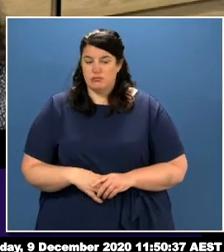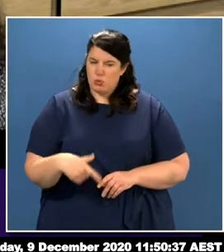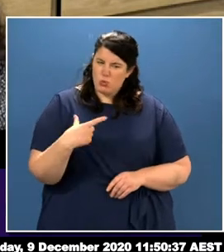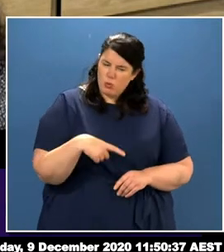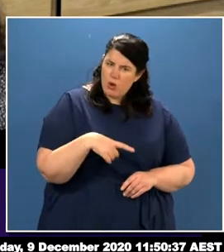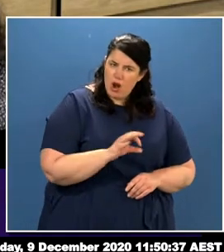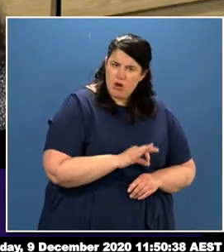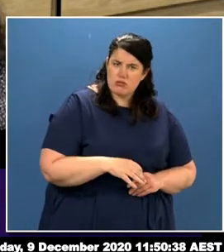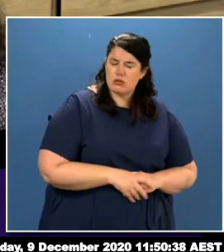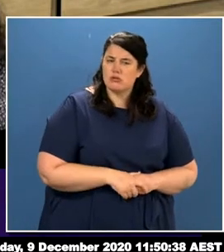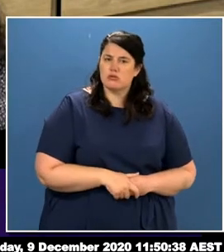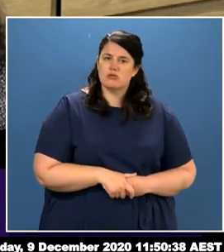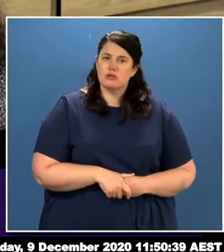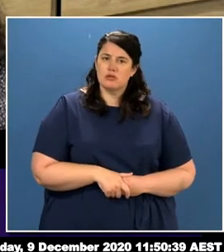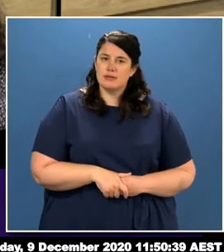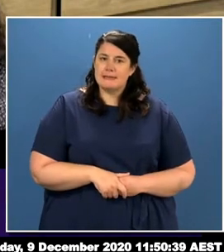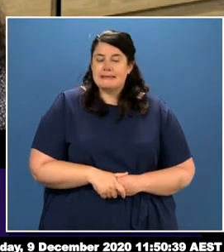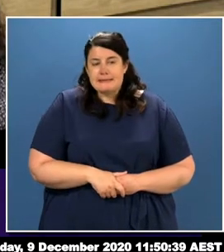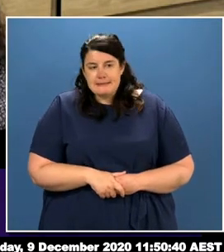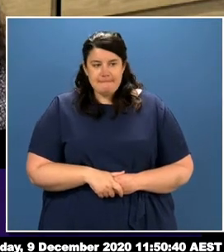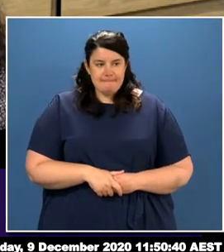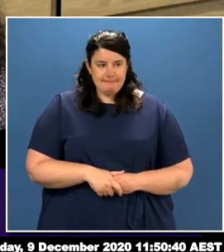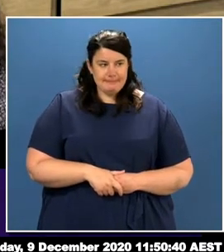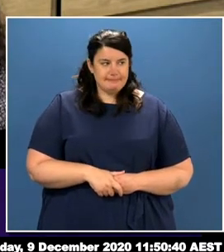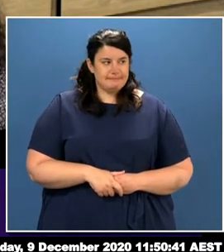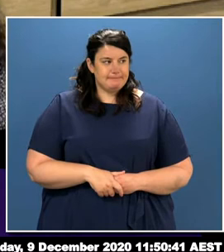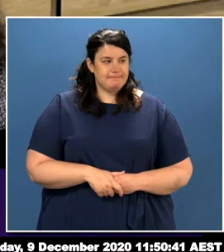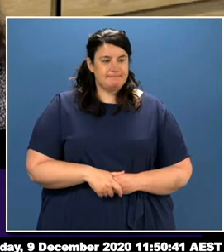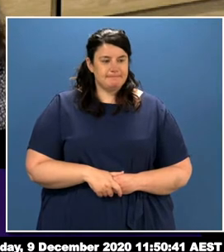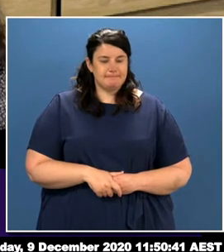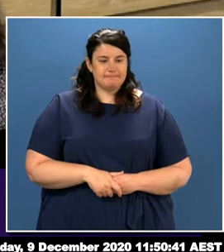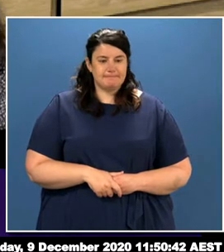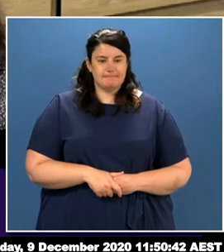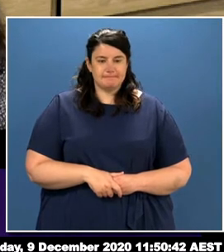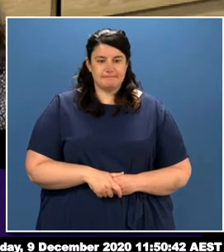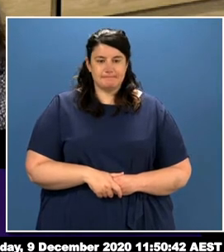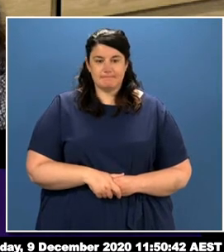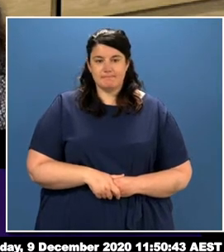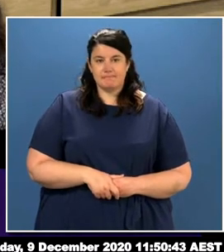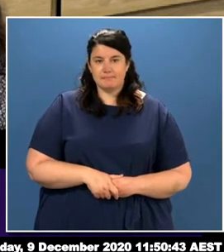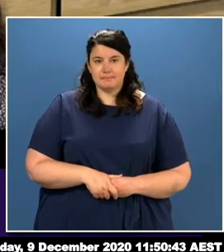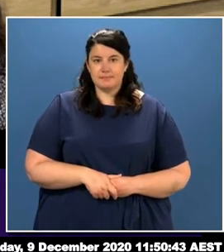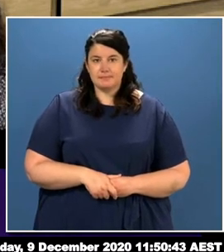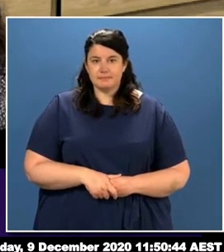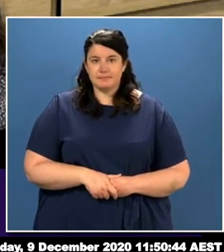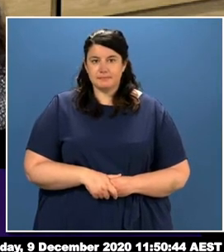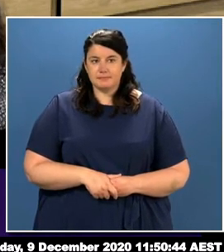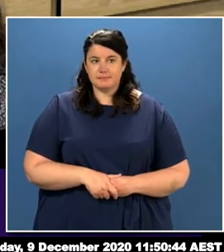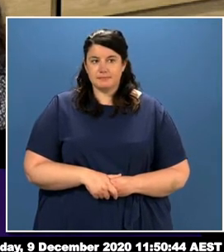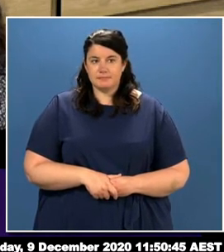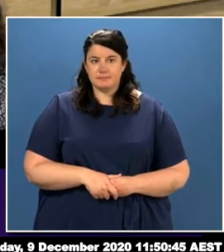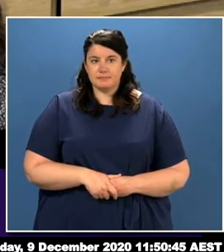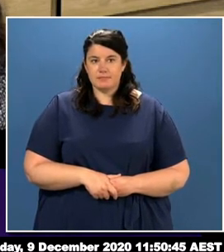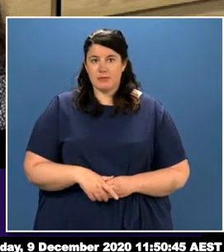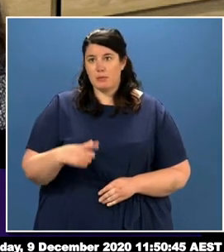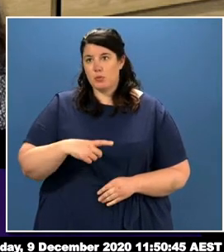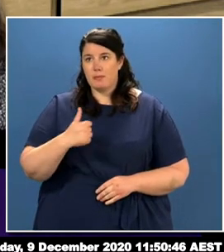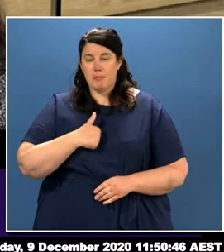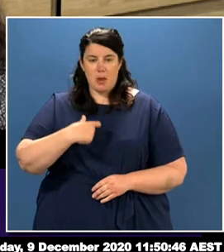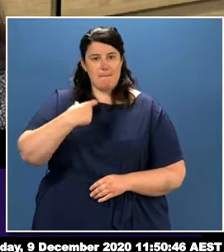I guess probably because of the general nature of being